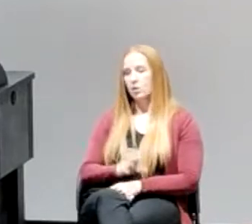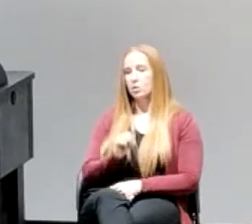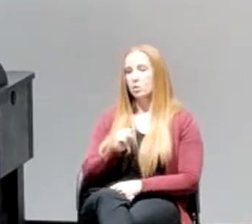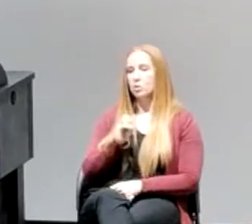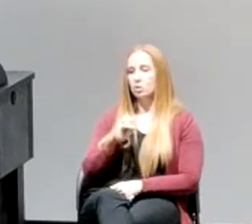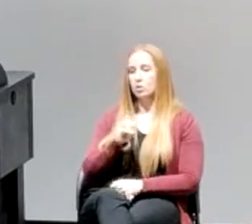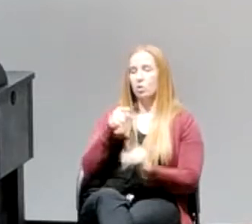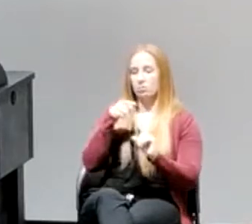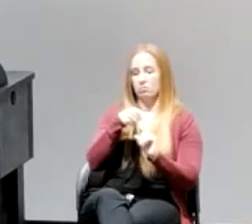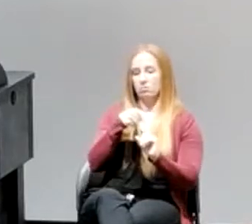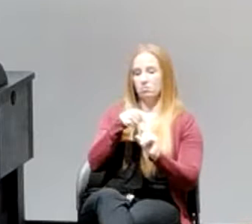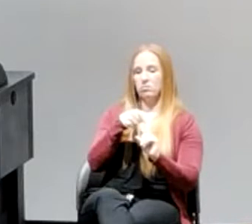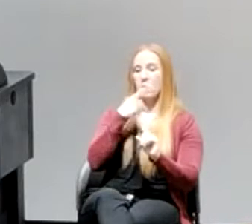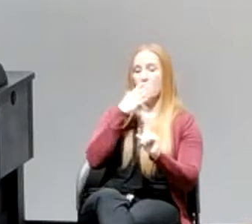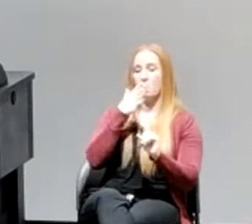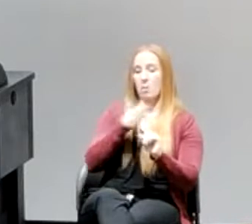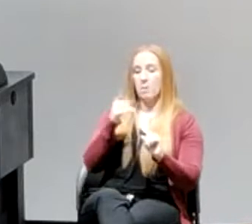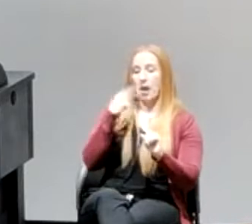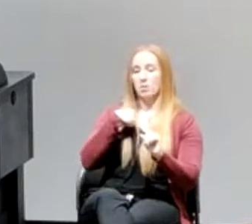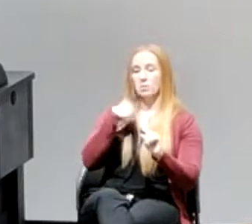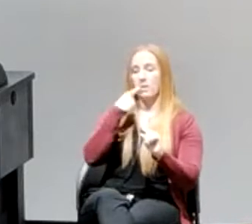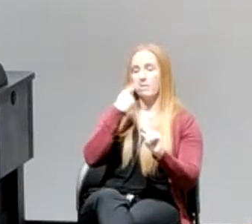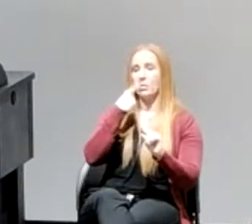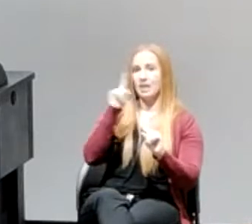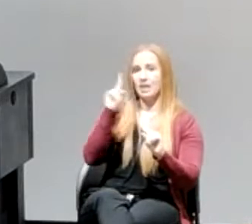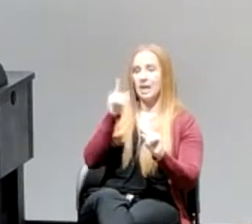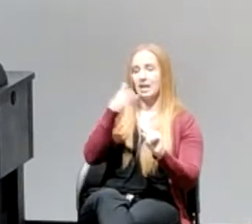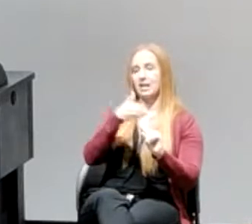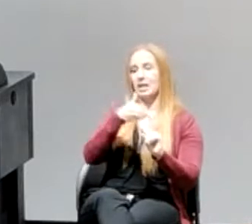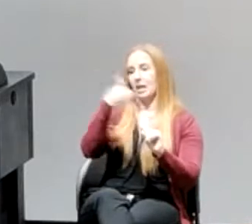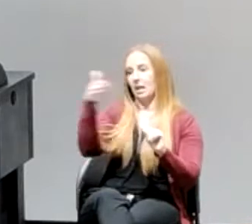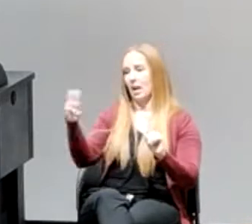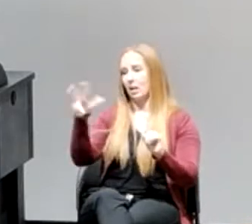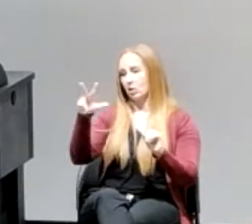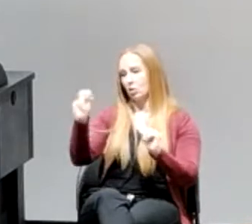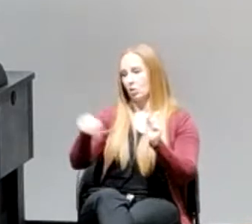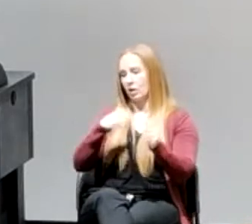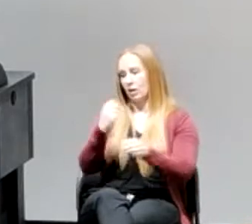achieved in educational terminus and it's going to launch me into the